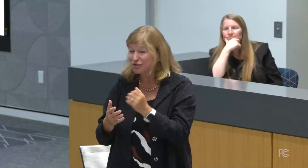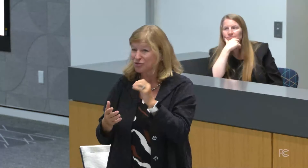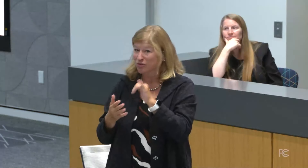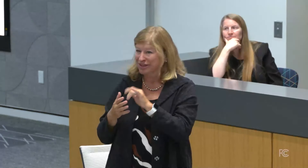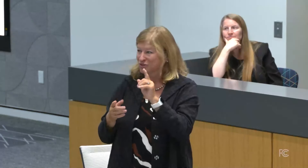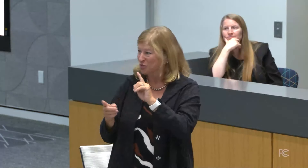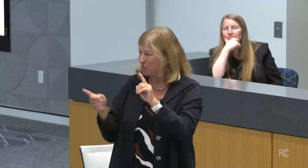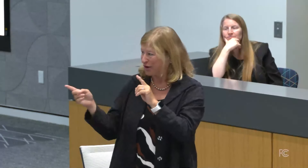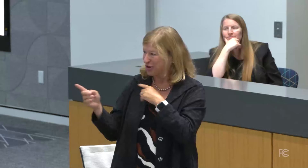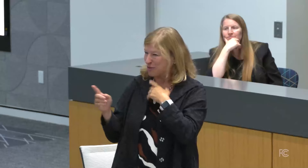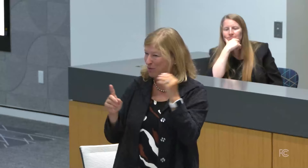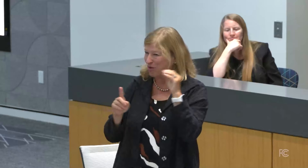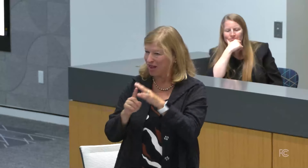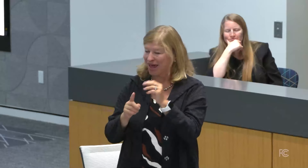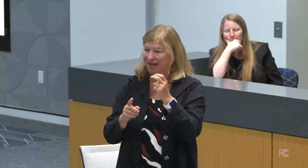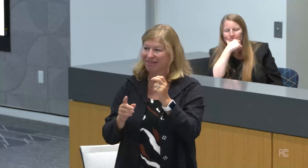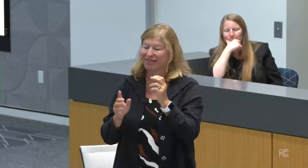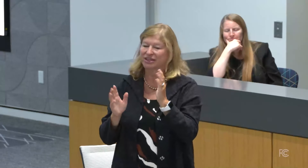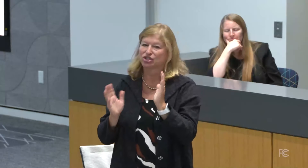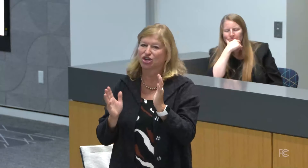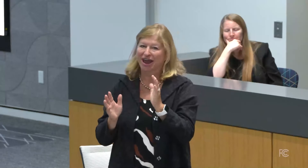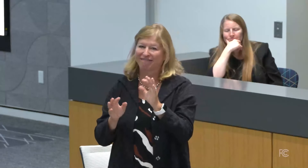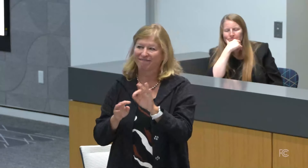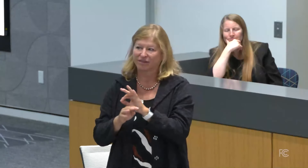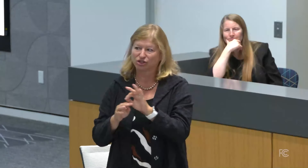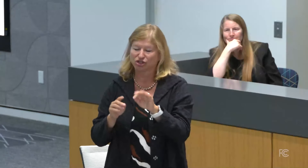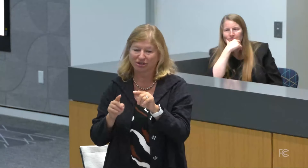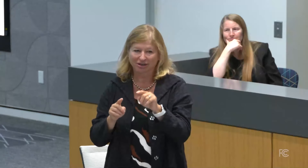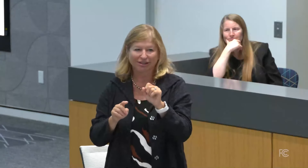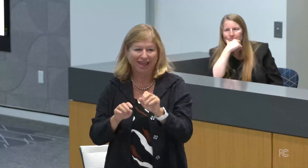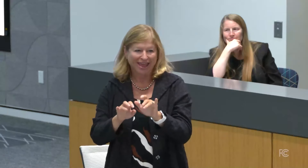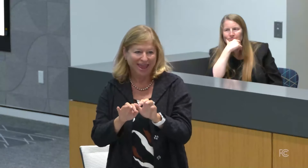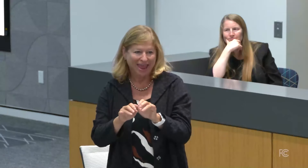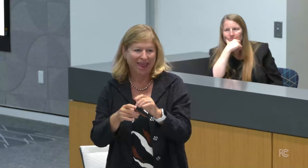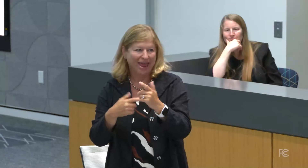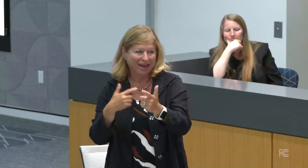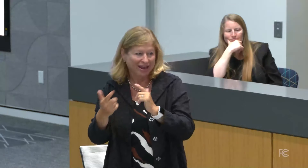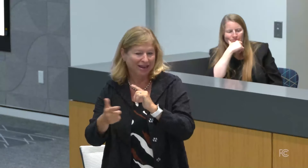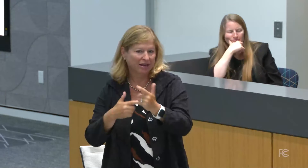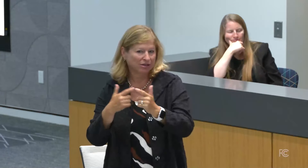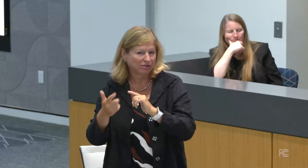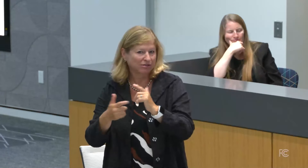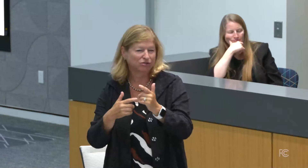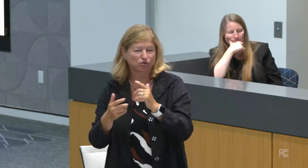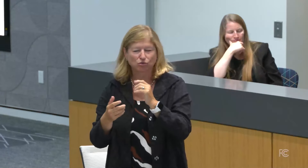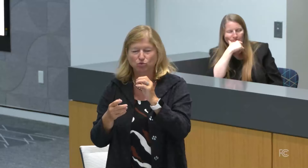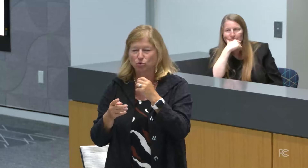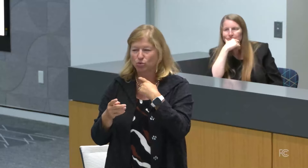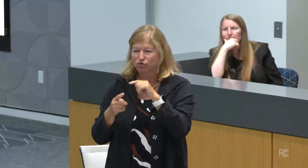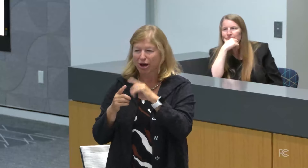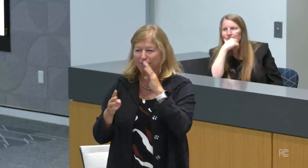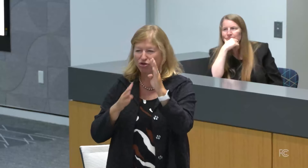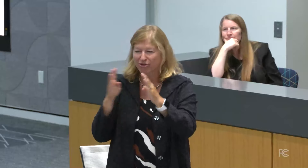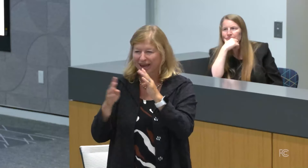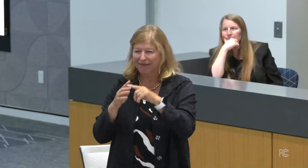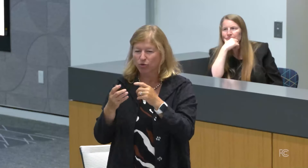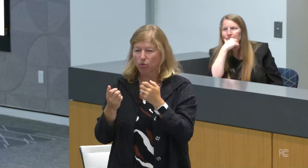TO THAT COMMENT. AND THE FCC'S ASL LINE HAS MANY DIFFERENT TYPES OF CALLS.